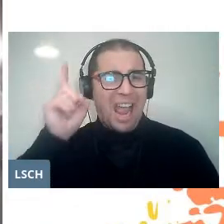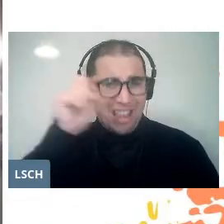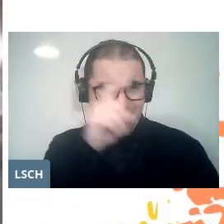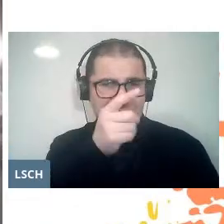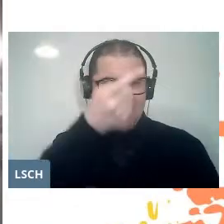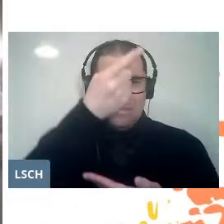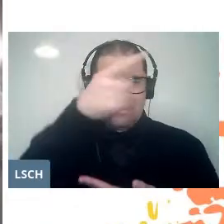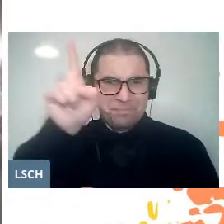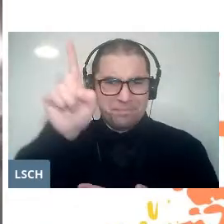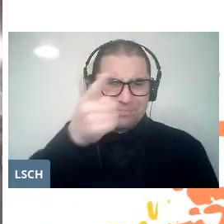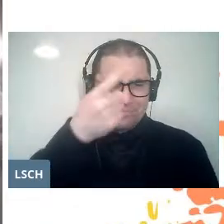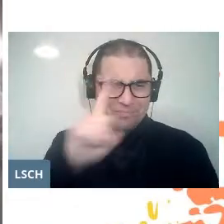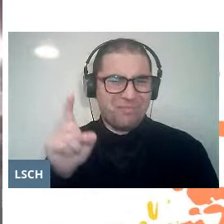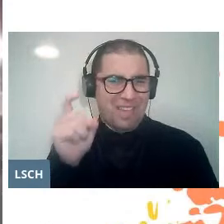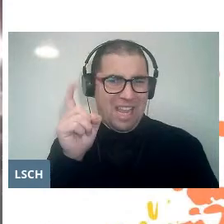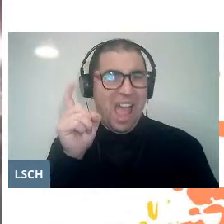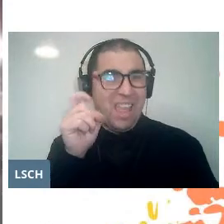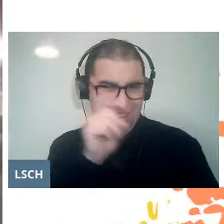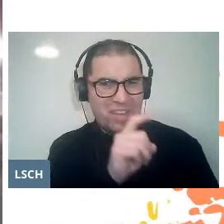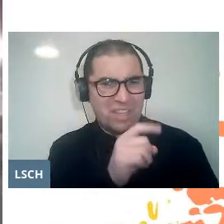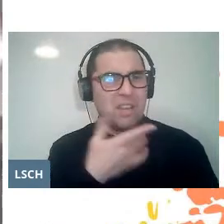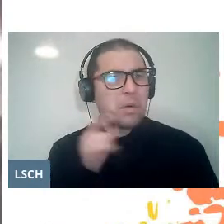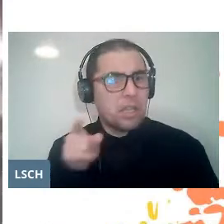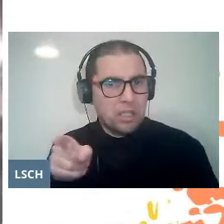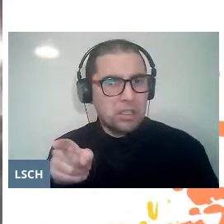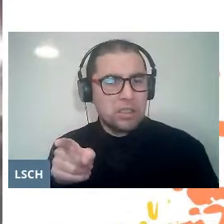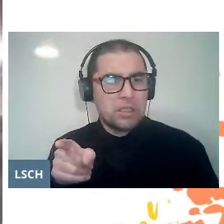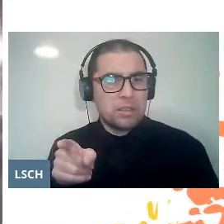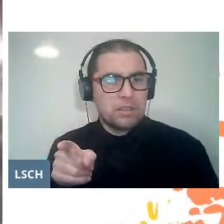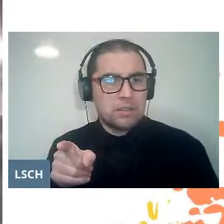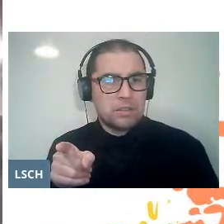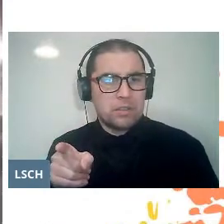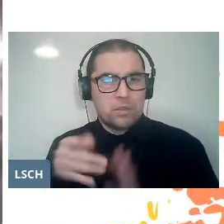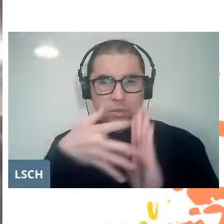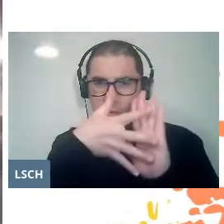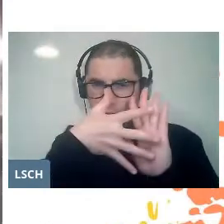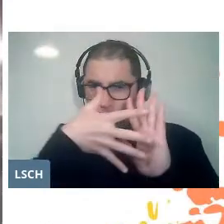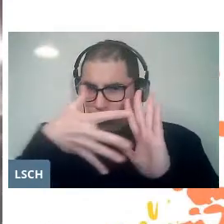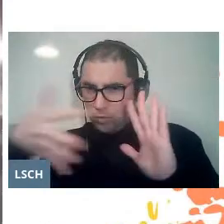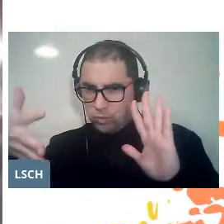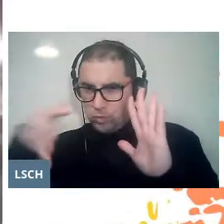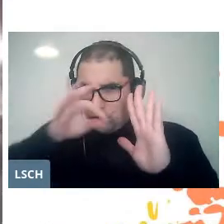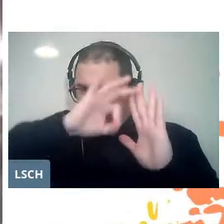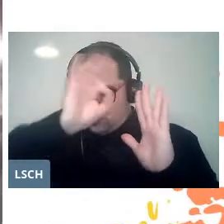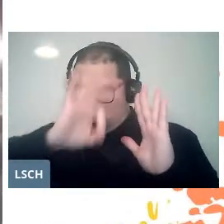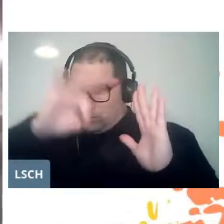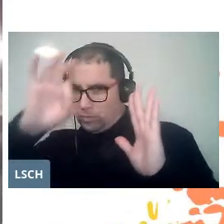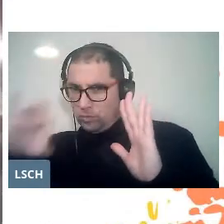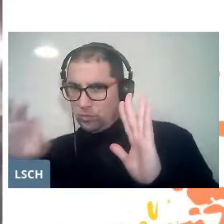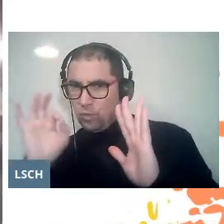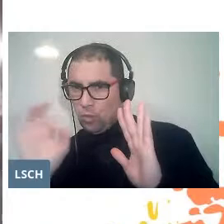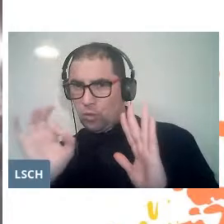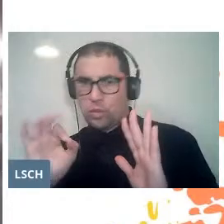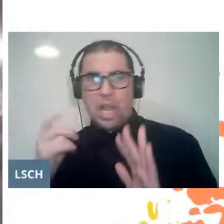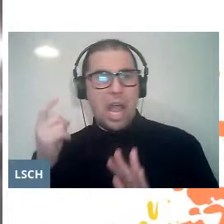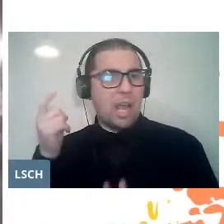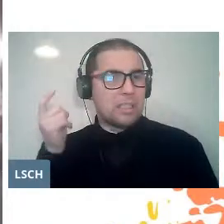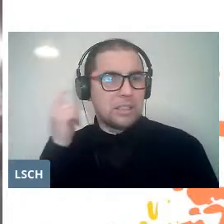because really with that transparent tessitura that it has, absolutely everything is heard.